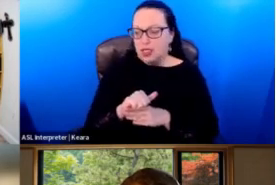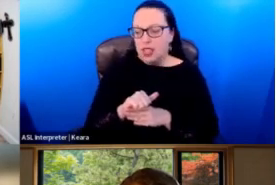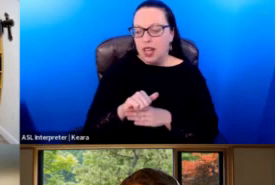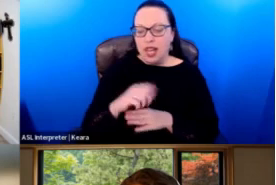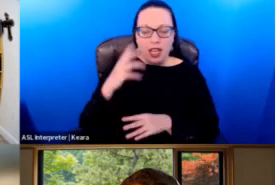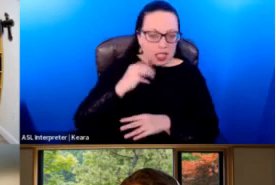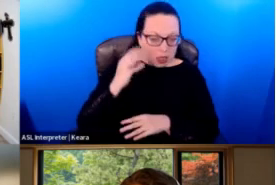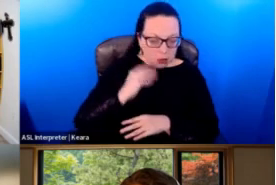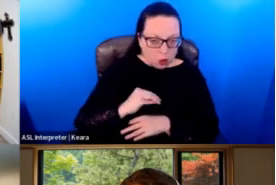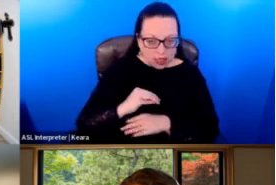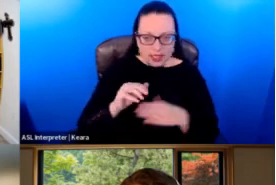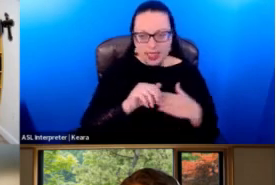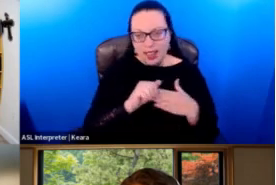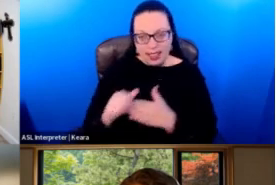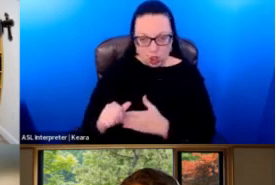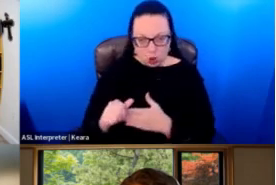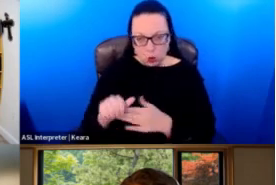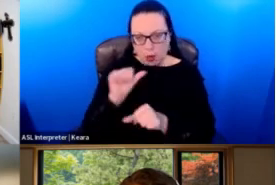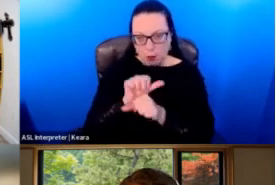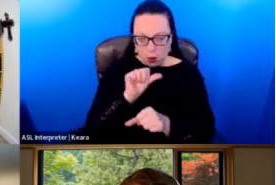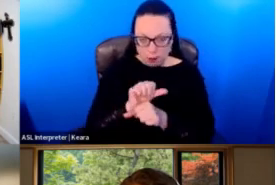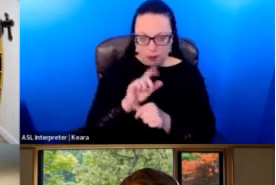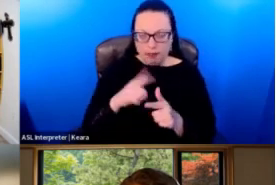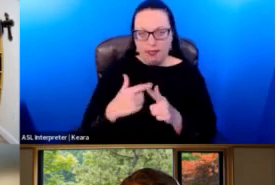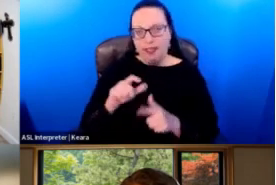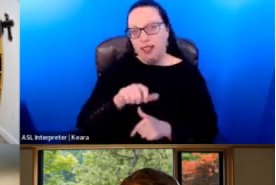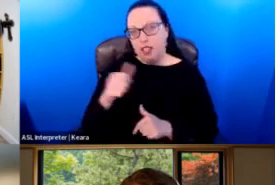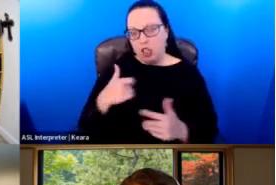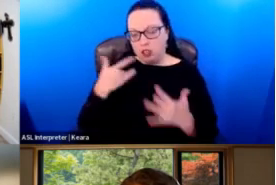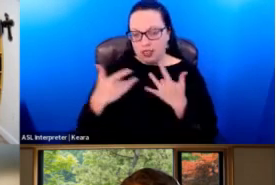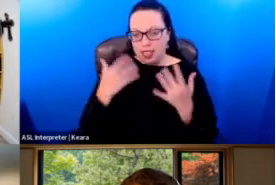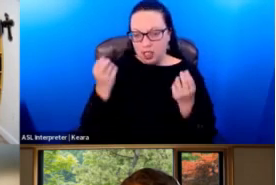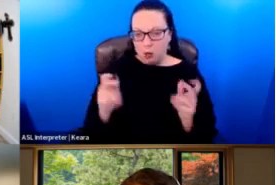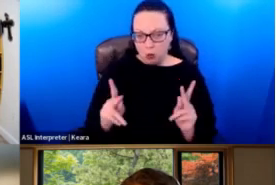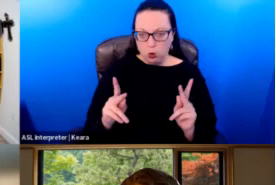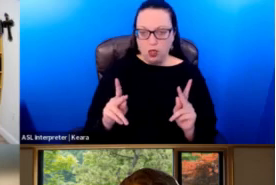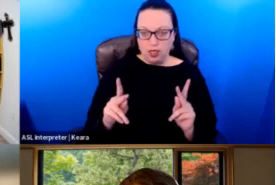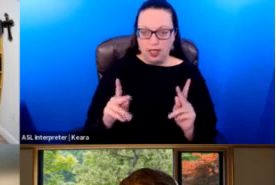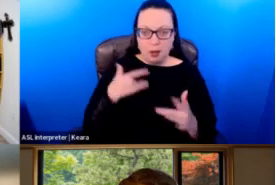another exciting opportunity that I'm really excited to talk about in just a moment. So let